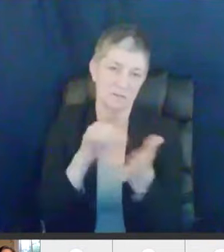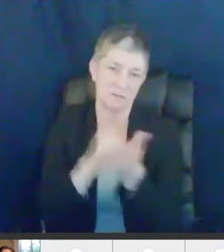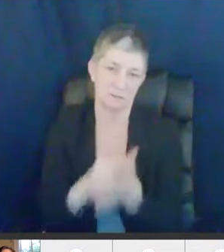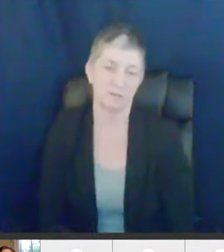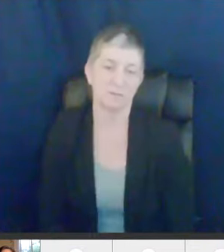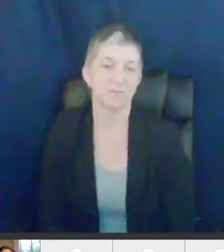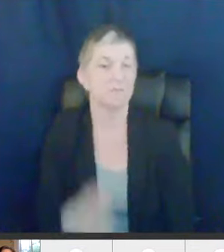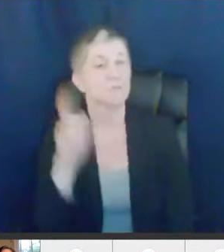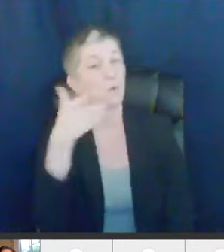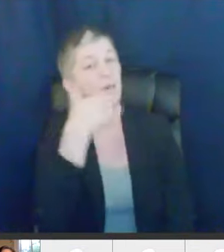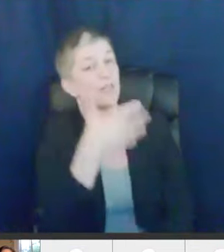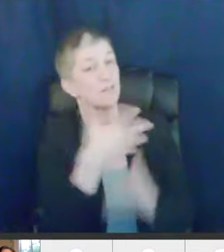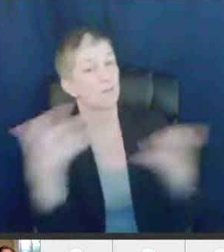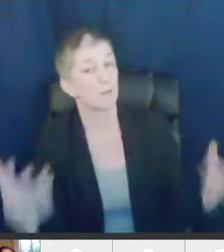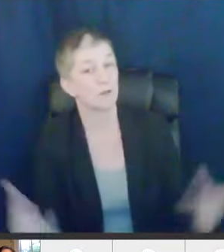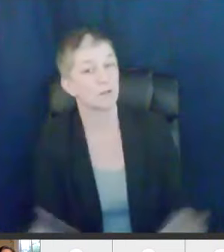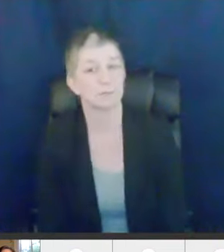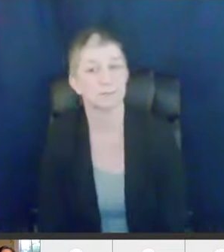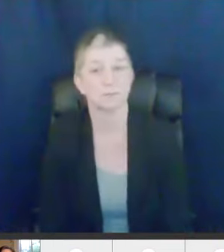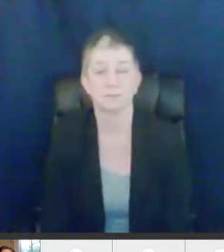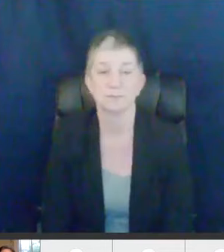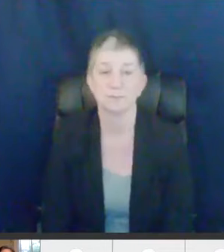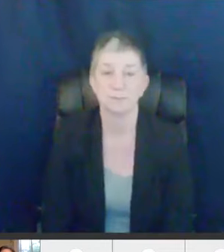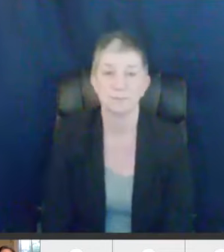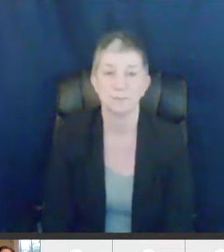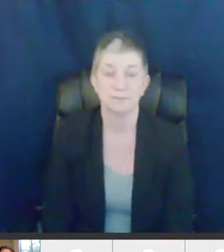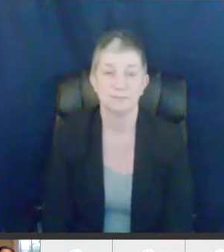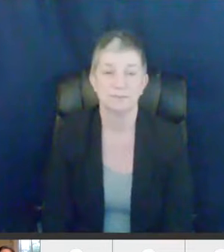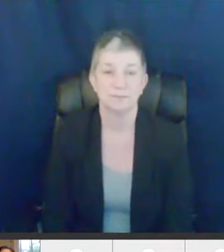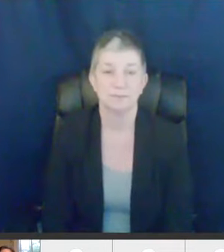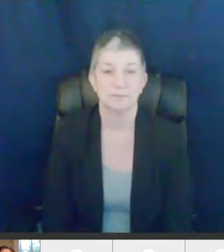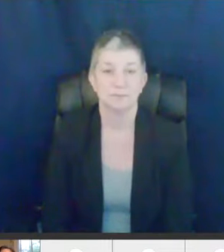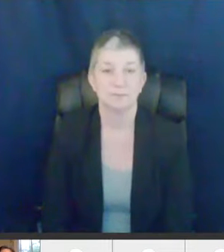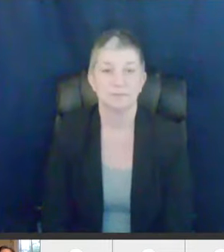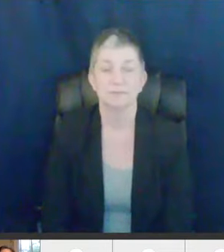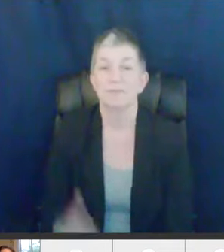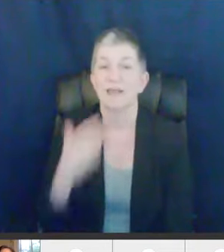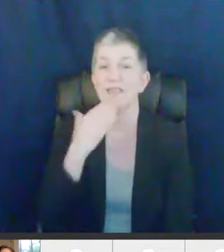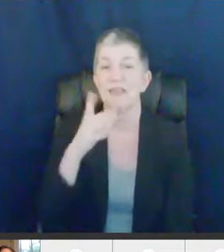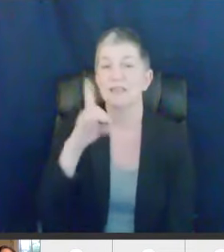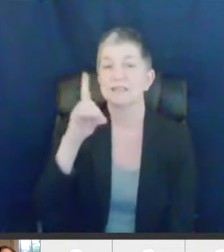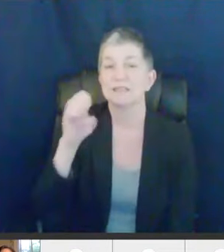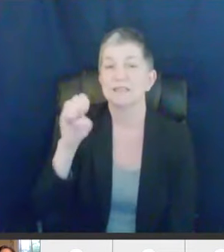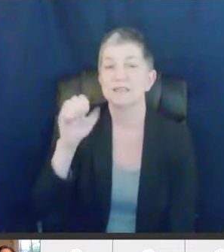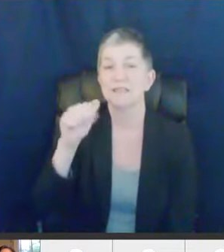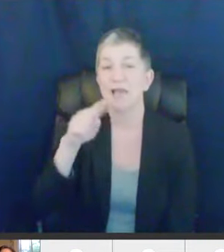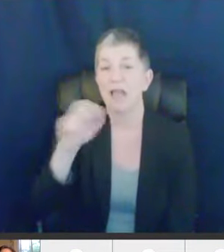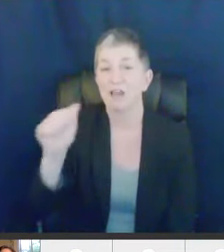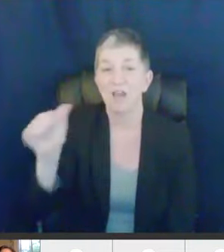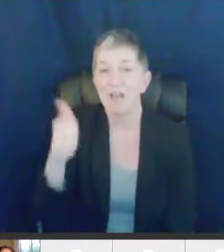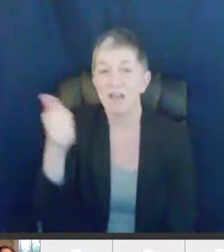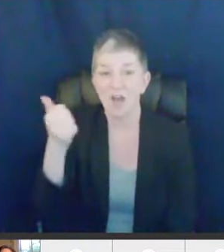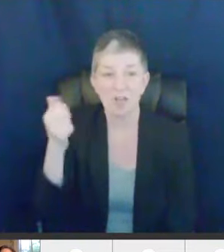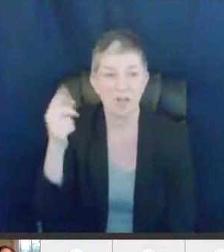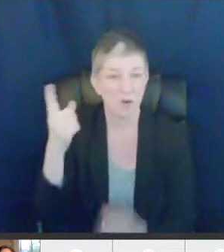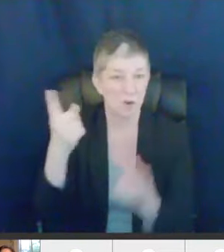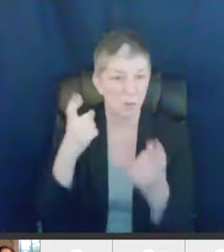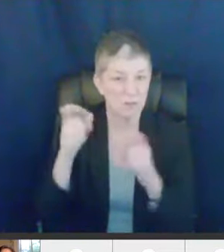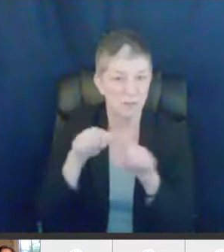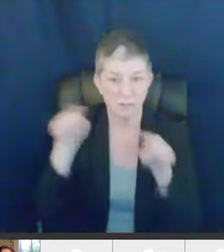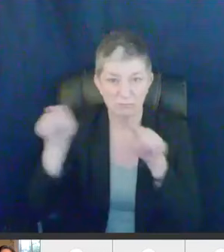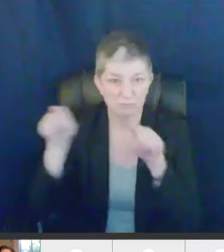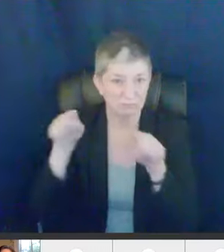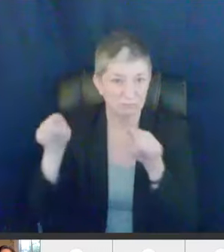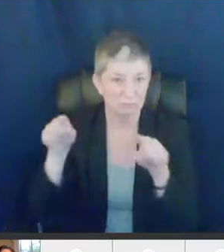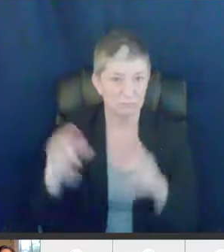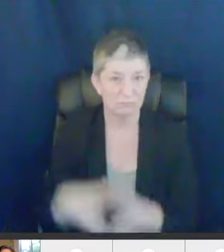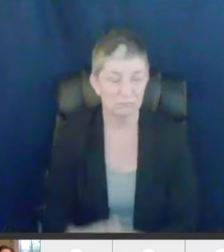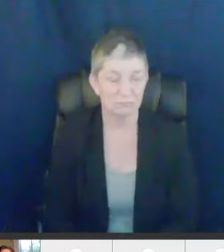you very much thanks Deanna any further questions from either Carl or Deanna oh